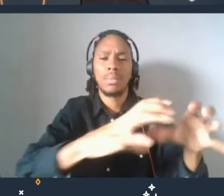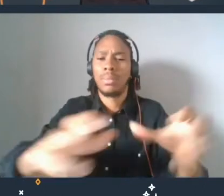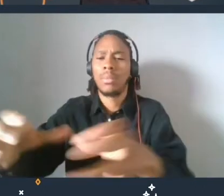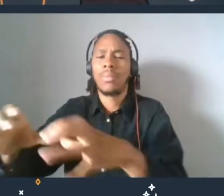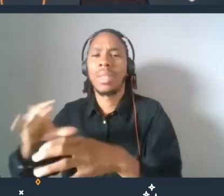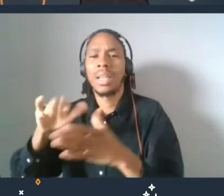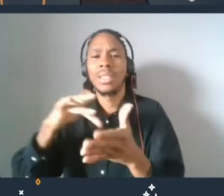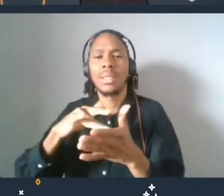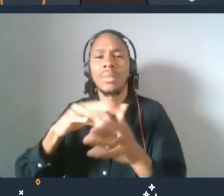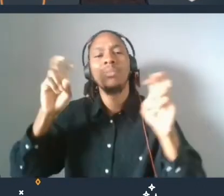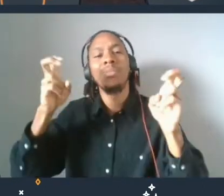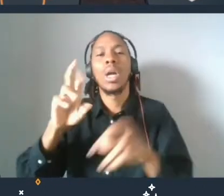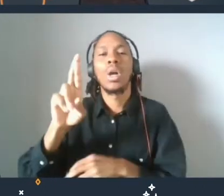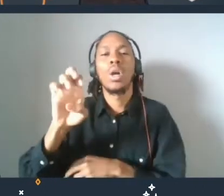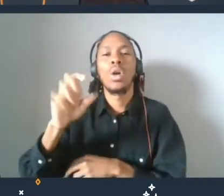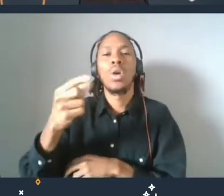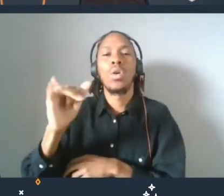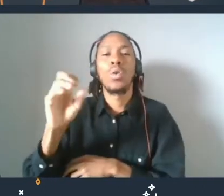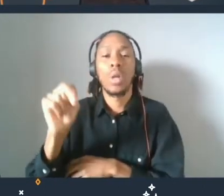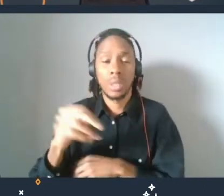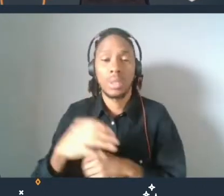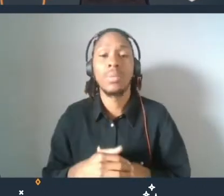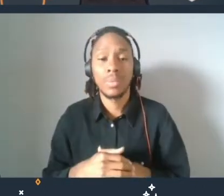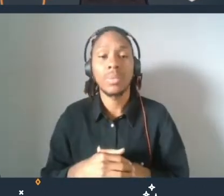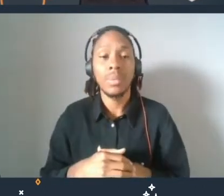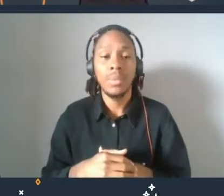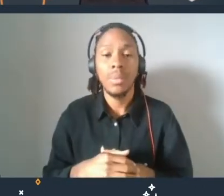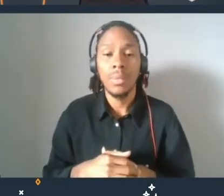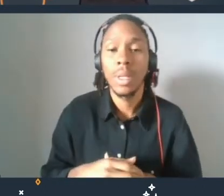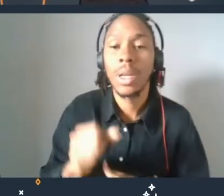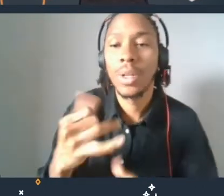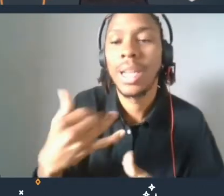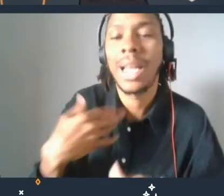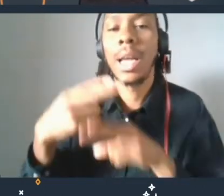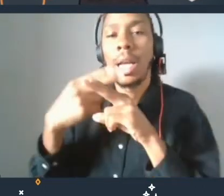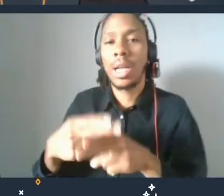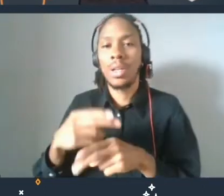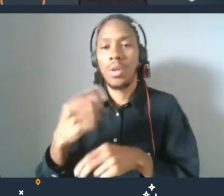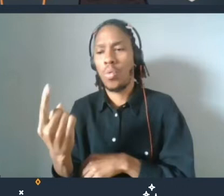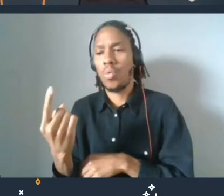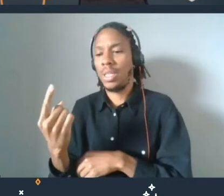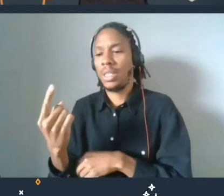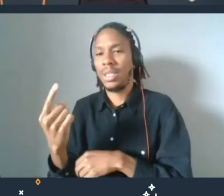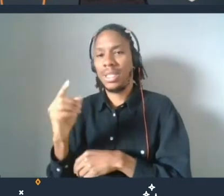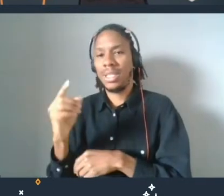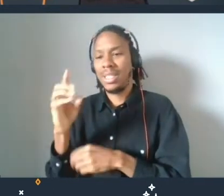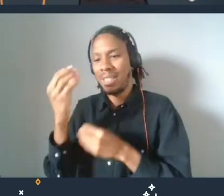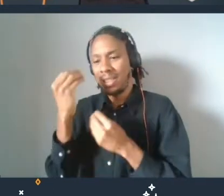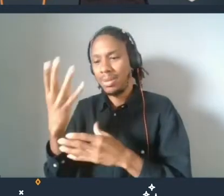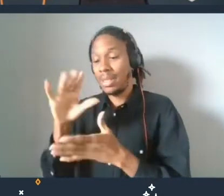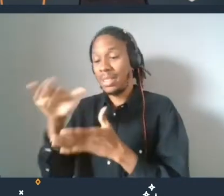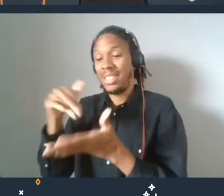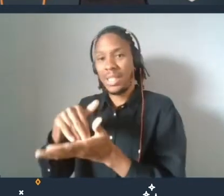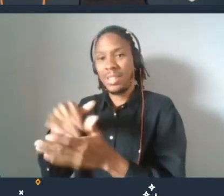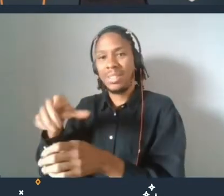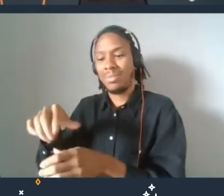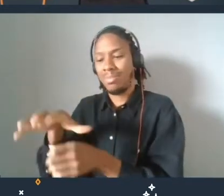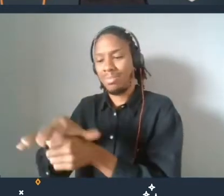Other cloud providers have at times tried to confuse matters by calling a single data center a region, but the reality is that the availability and durability